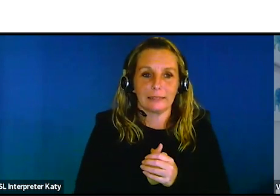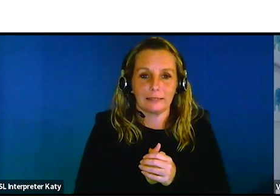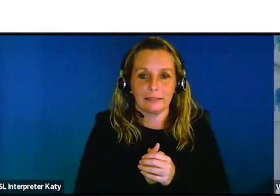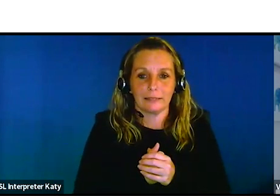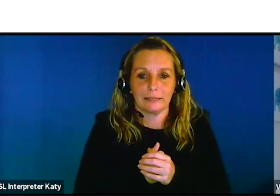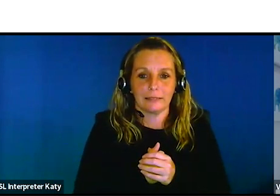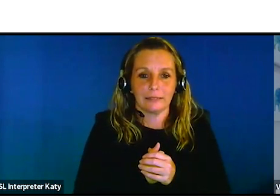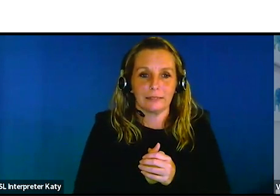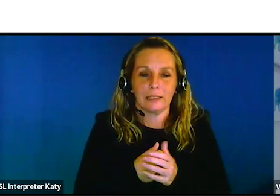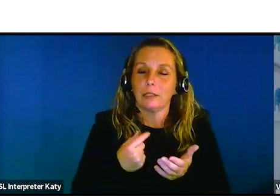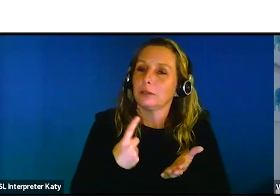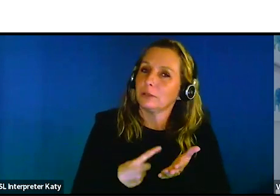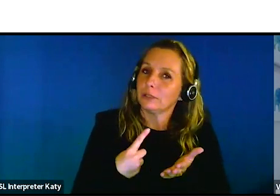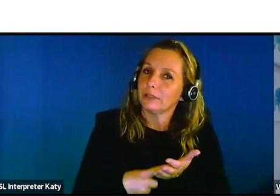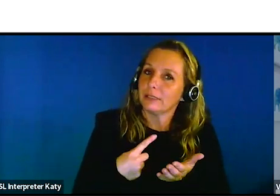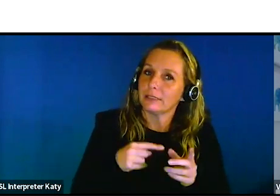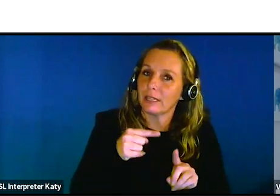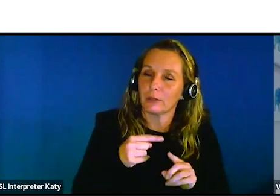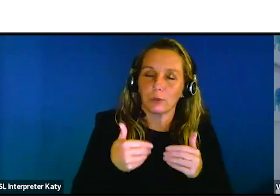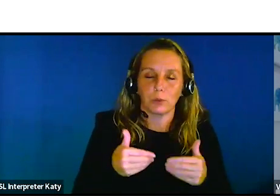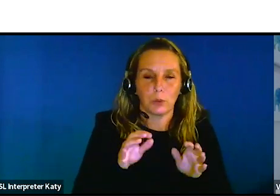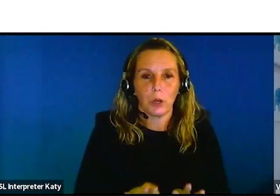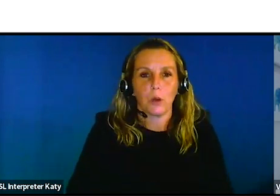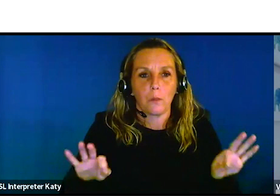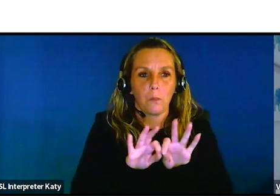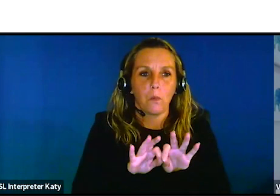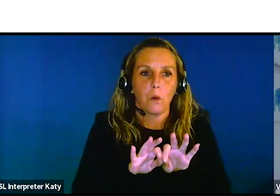we talk about the importance of the social determinants of health.